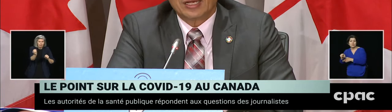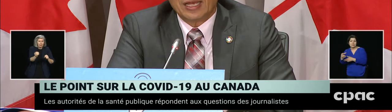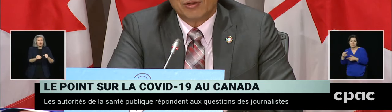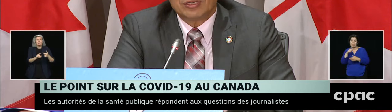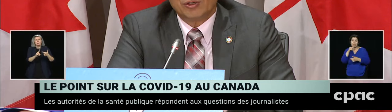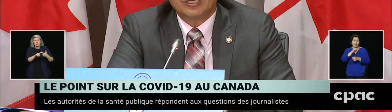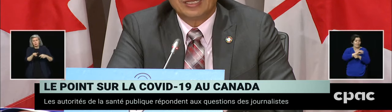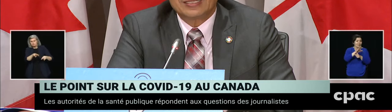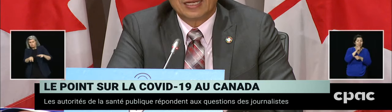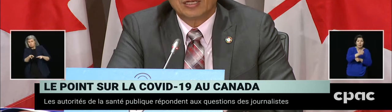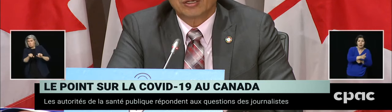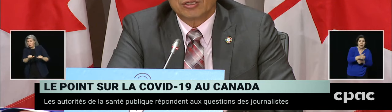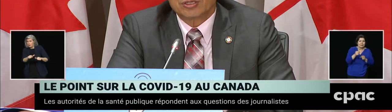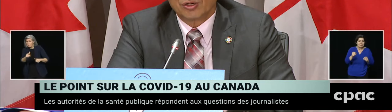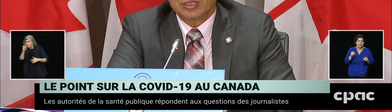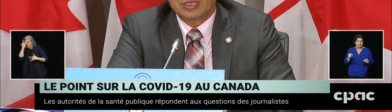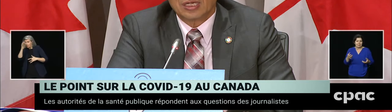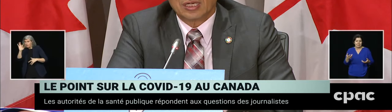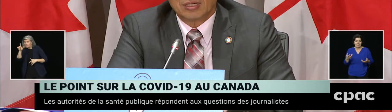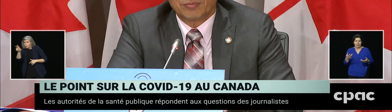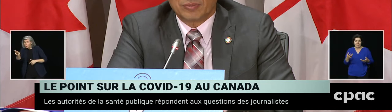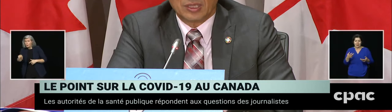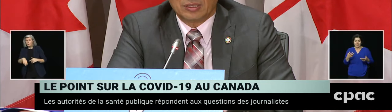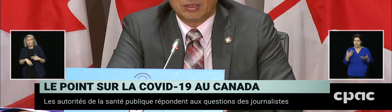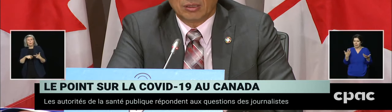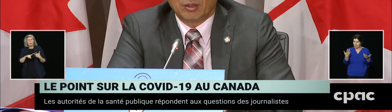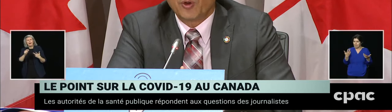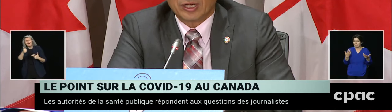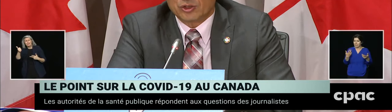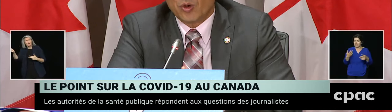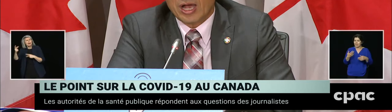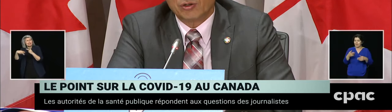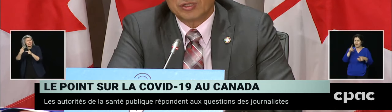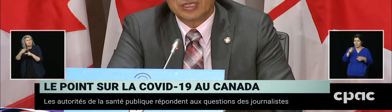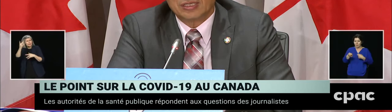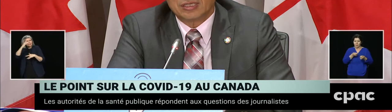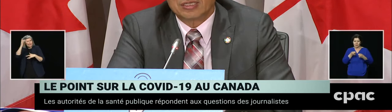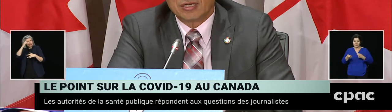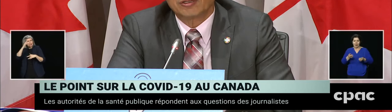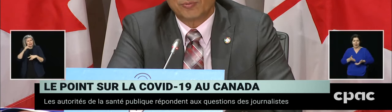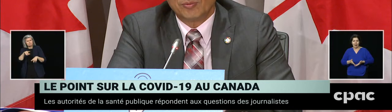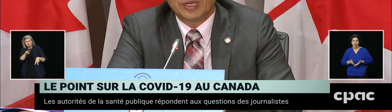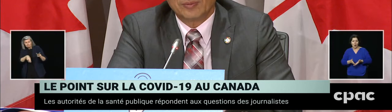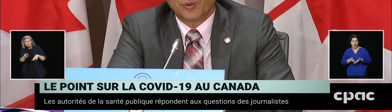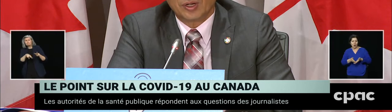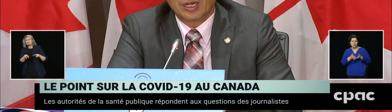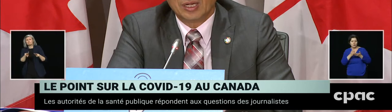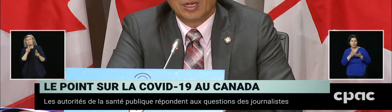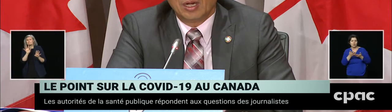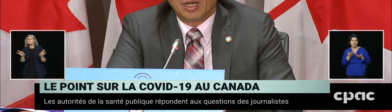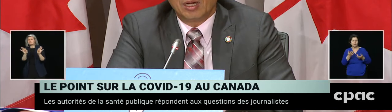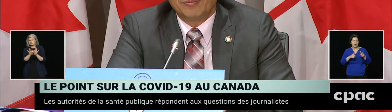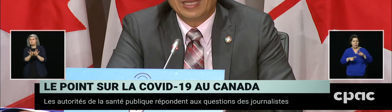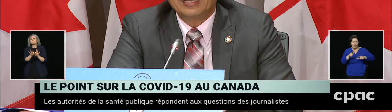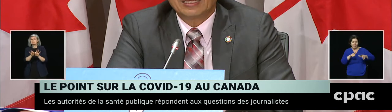ANOTHER VIRUS. I THINK IT'S IMPORTANT TO